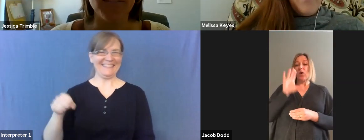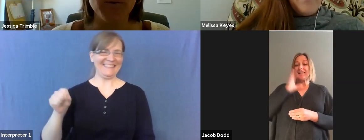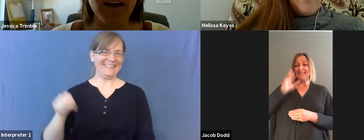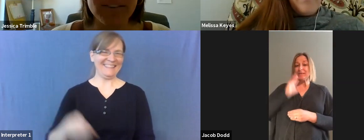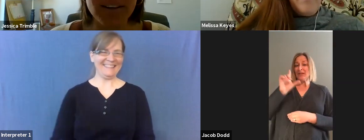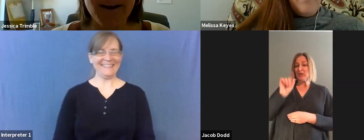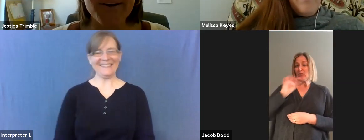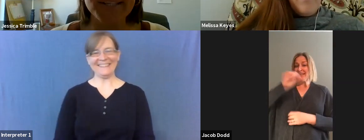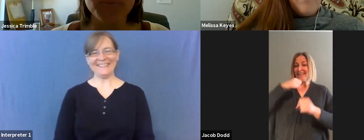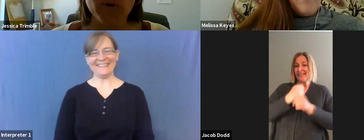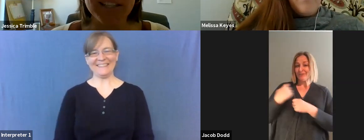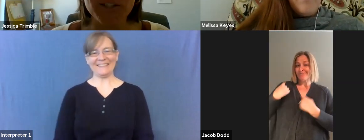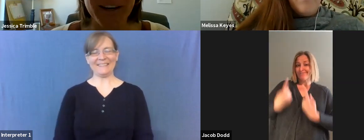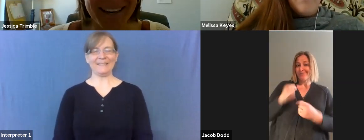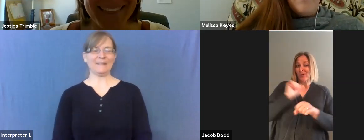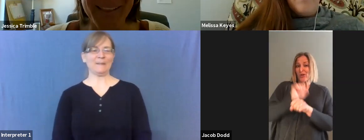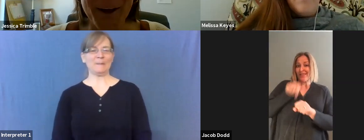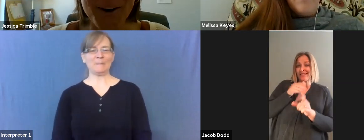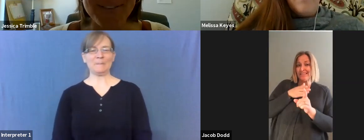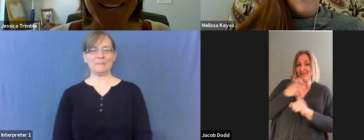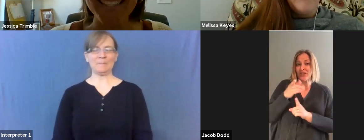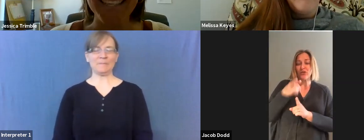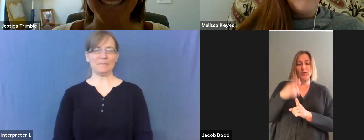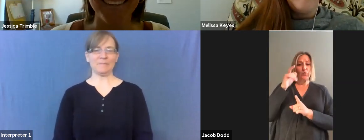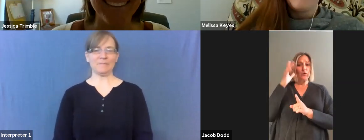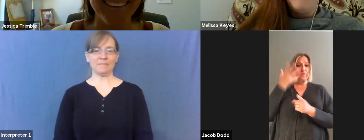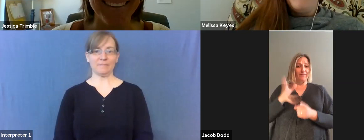have you ever worked during anything like COVID-19?